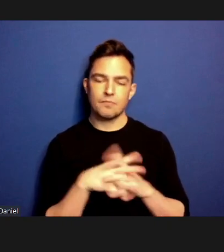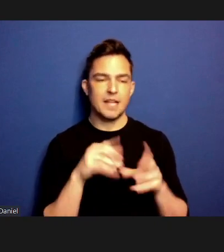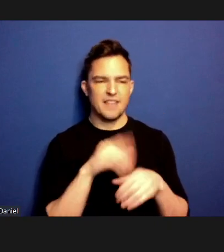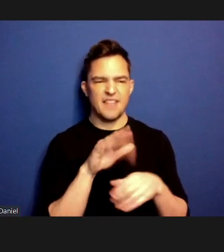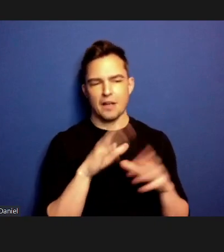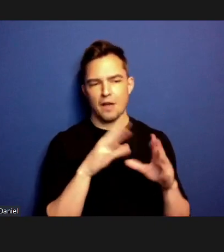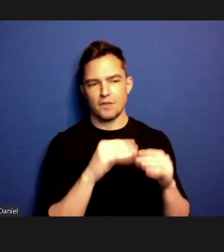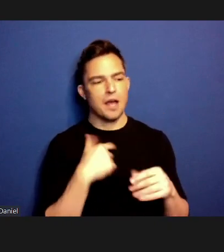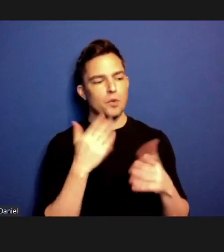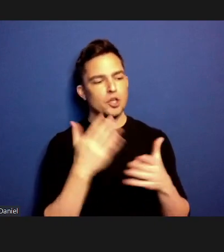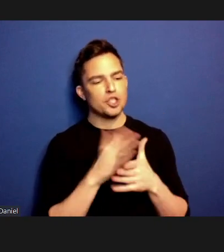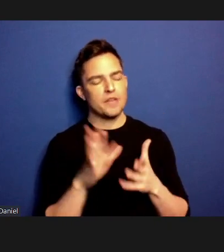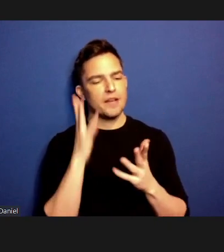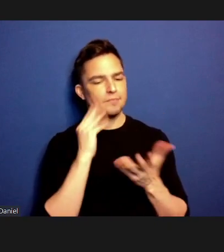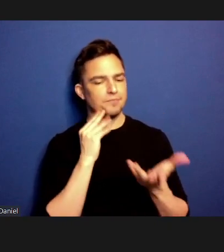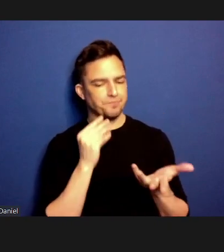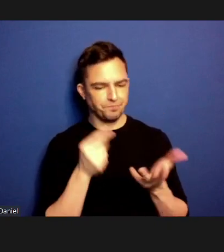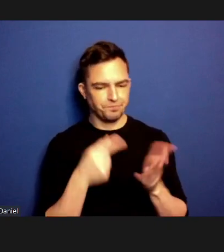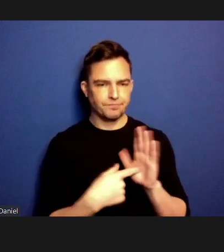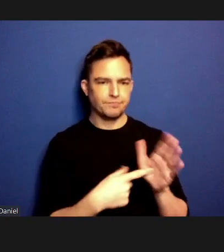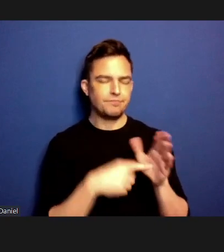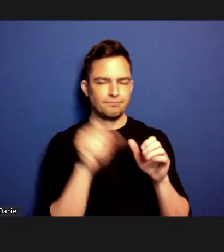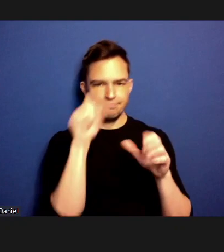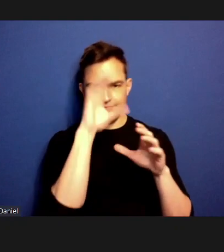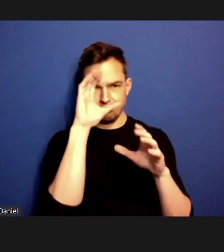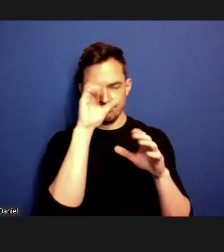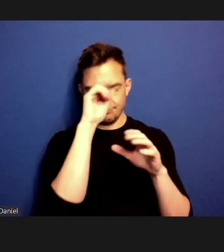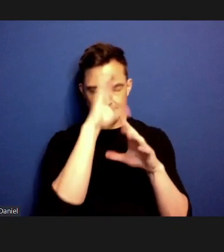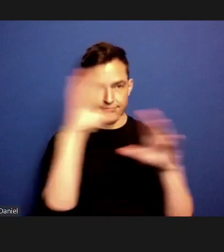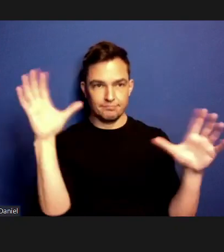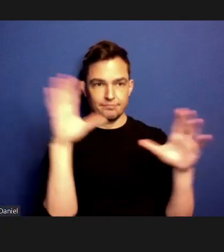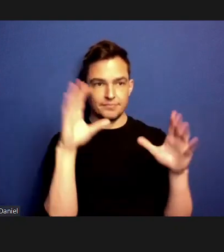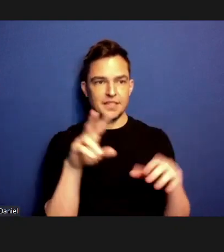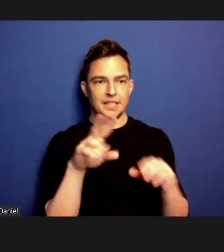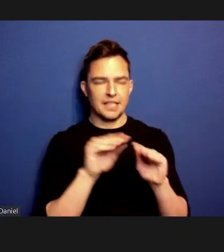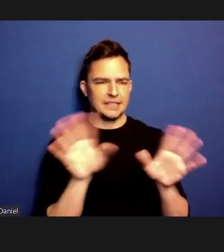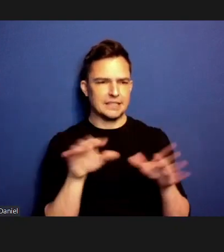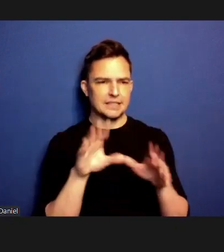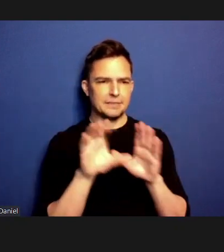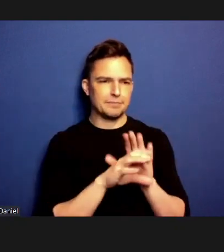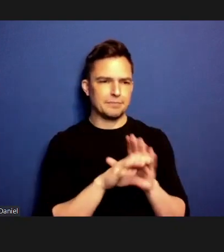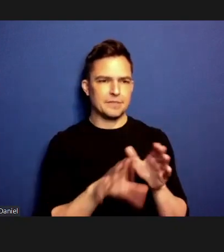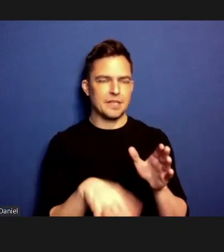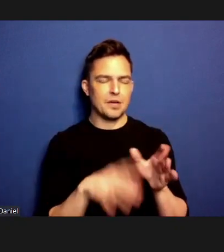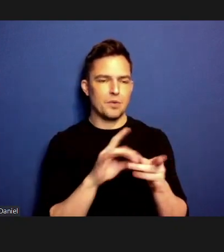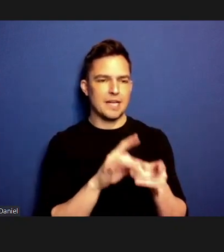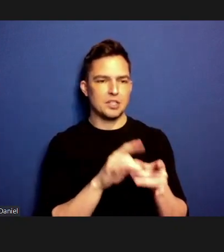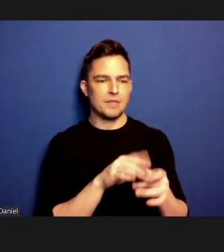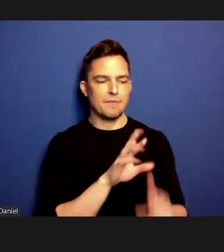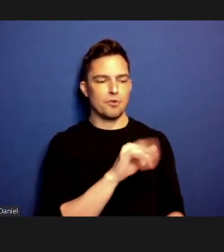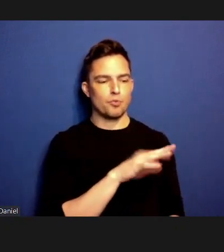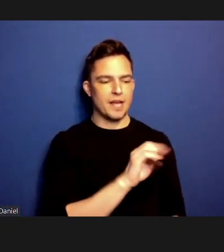that story, to just create a really vivid image of the relationship between race and